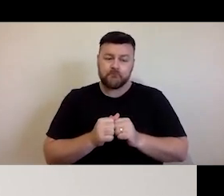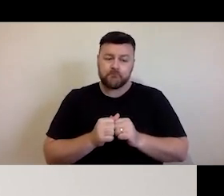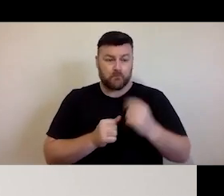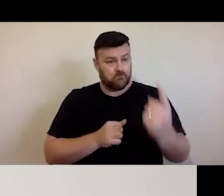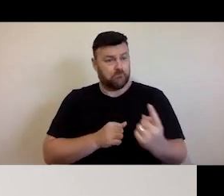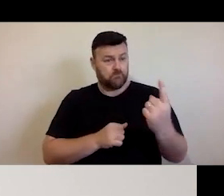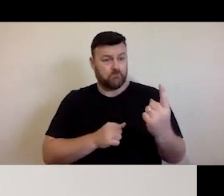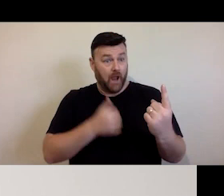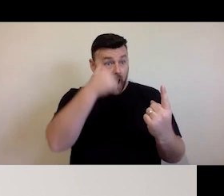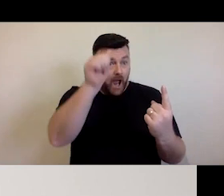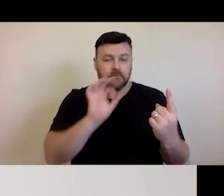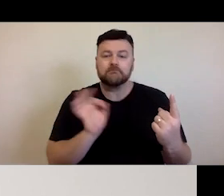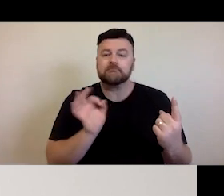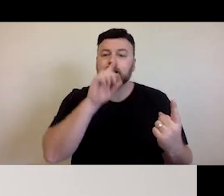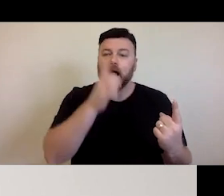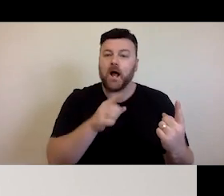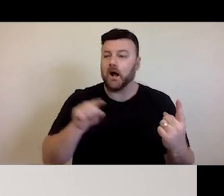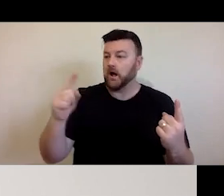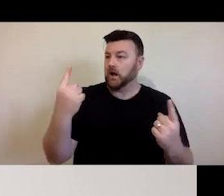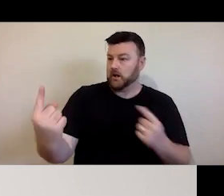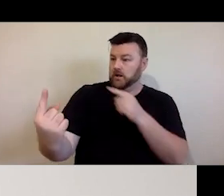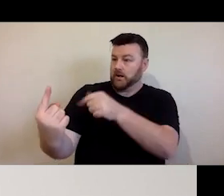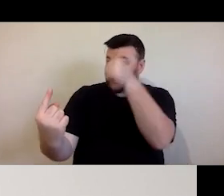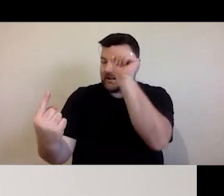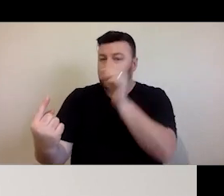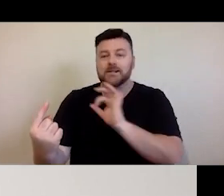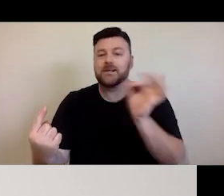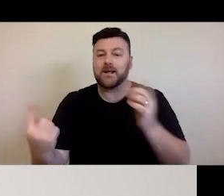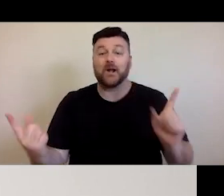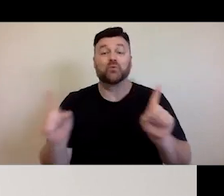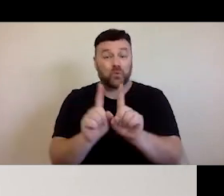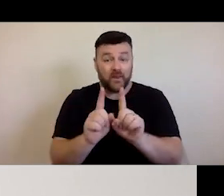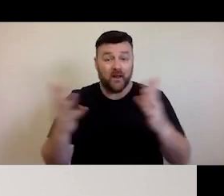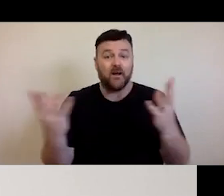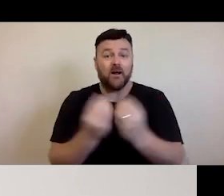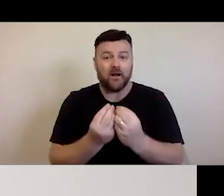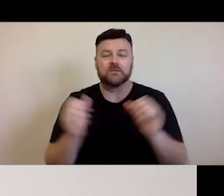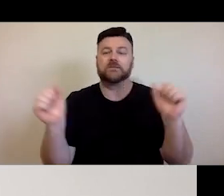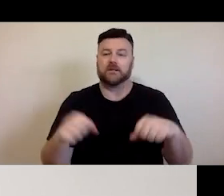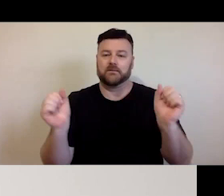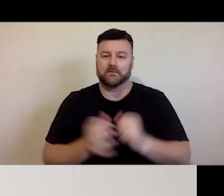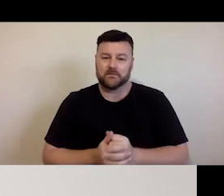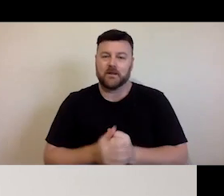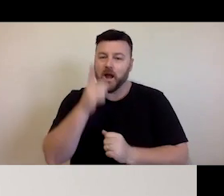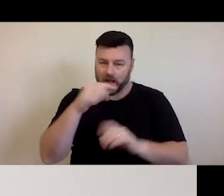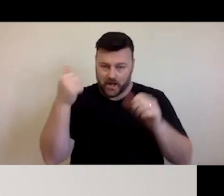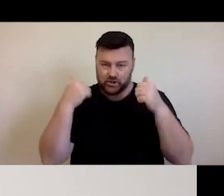should help drive us to build trust and work through our mistakes. We